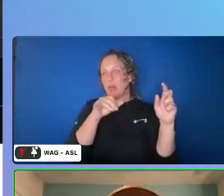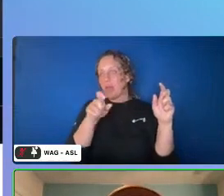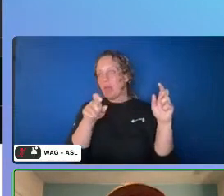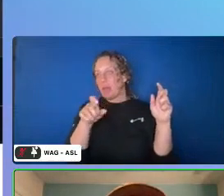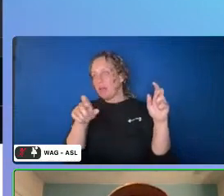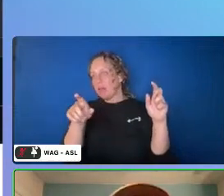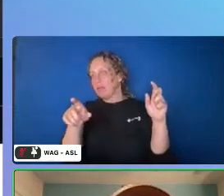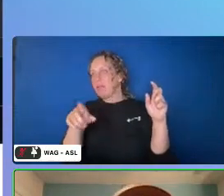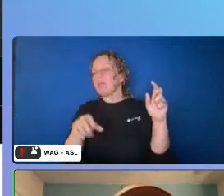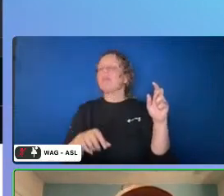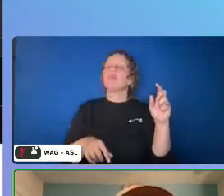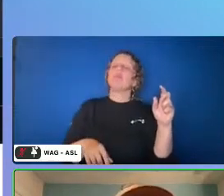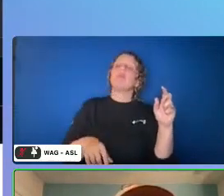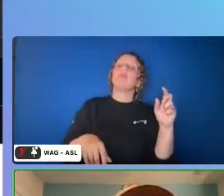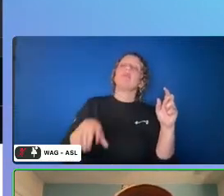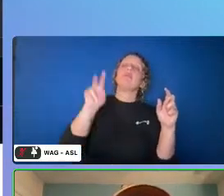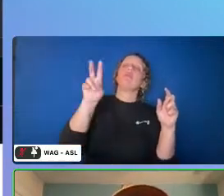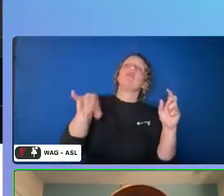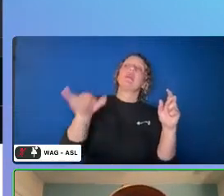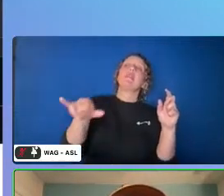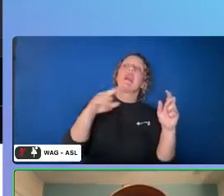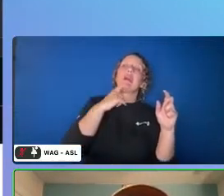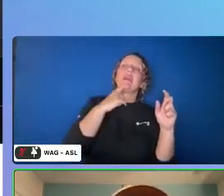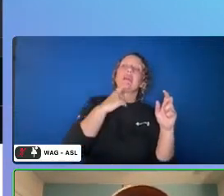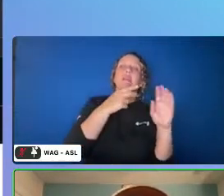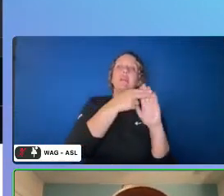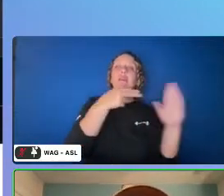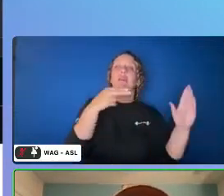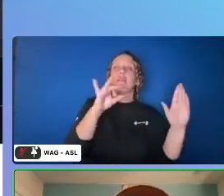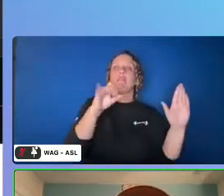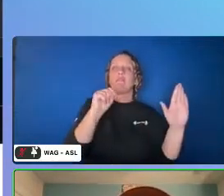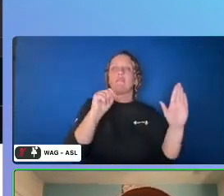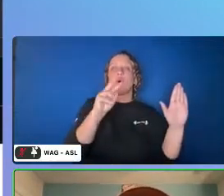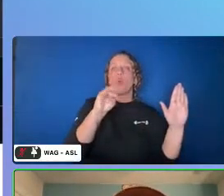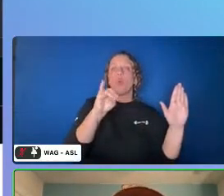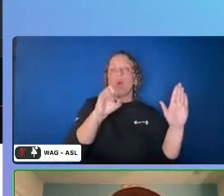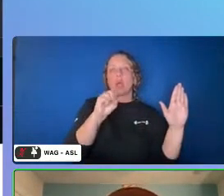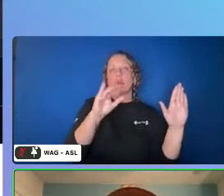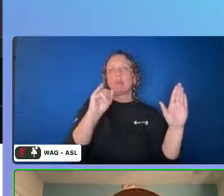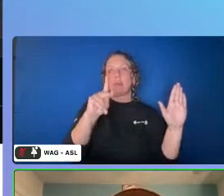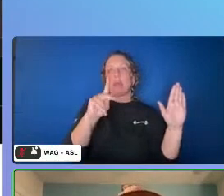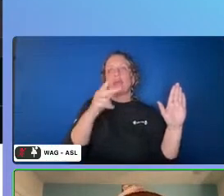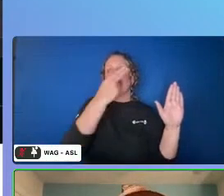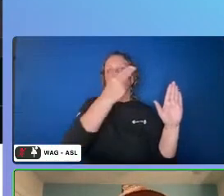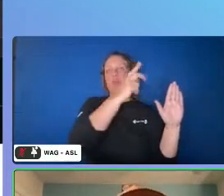What it highlighted was the Vaultwise Bank H1 in the top bar. But that's the only heading it found.